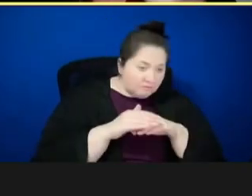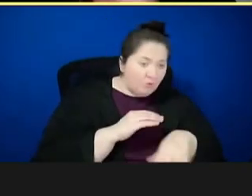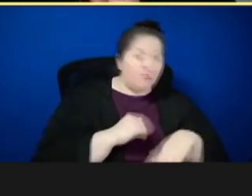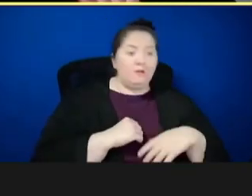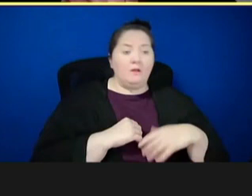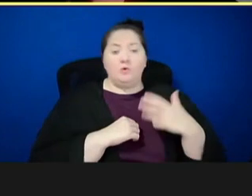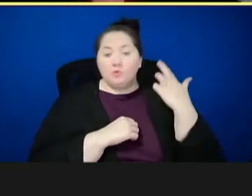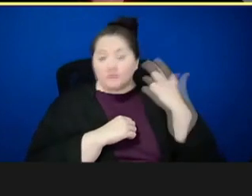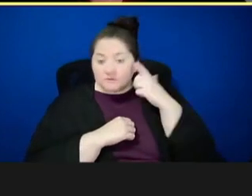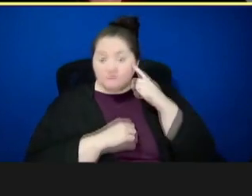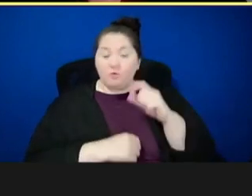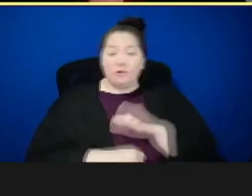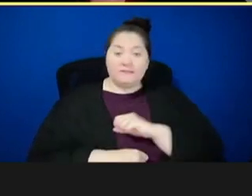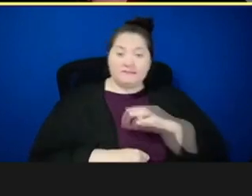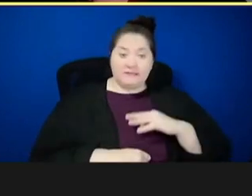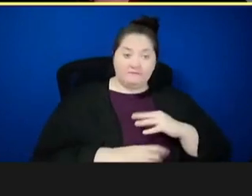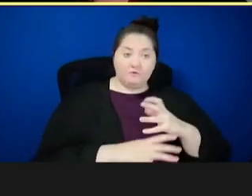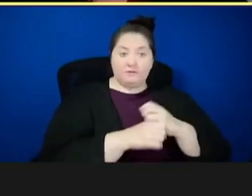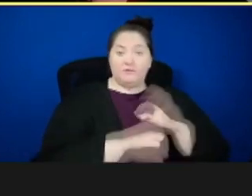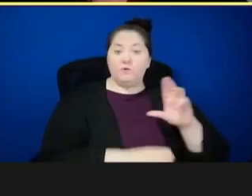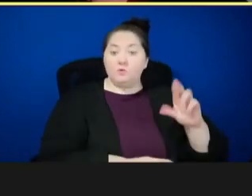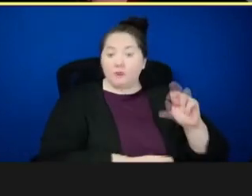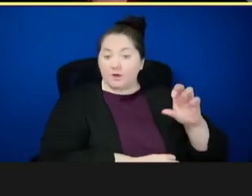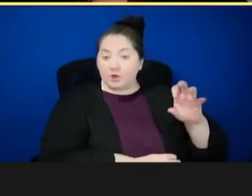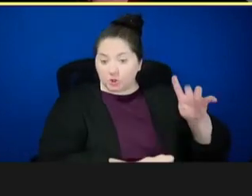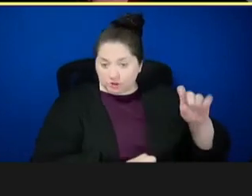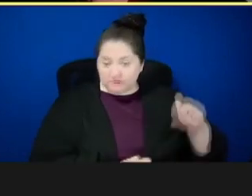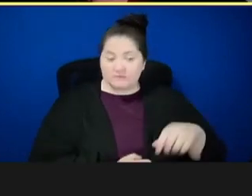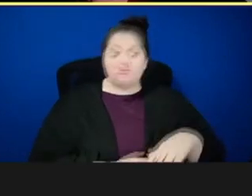being able to get their records, to bring their records in if they're vaccinated outside of the